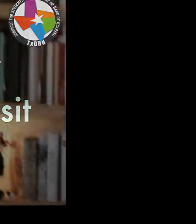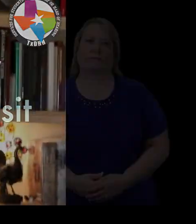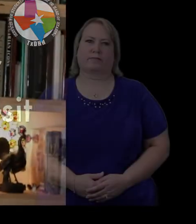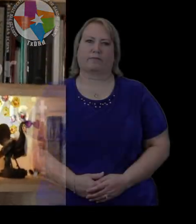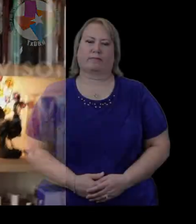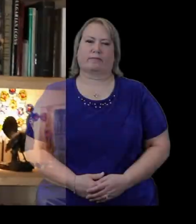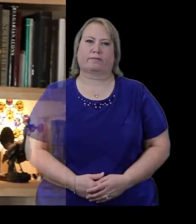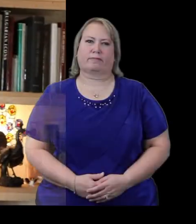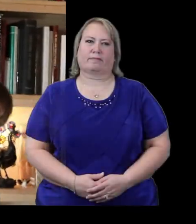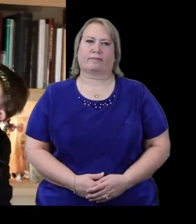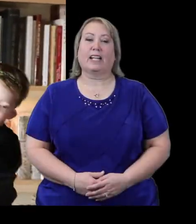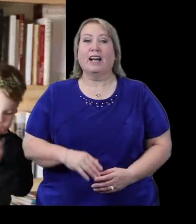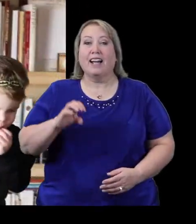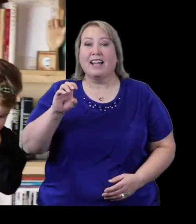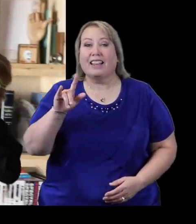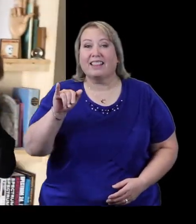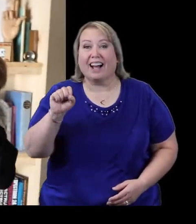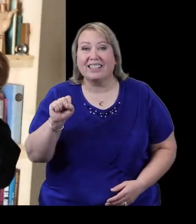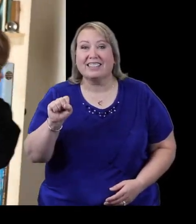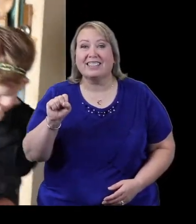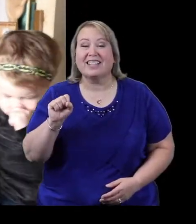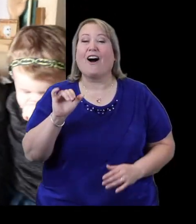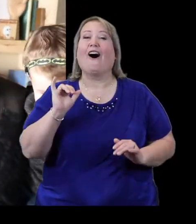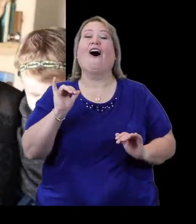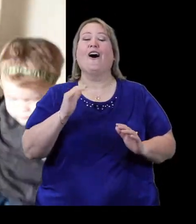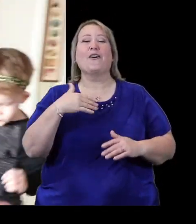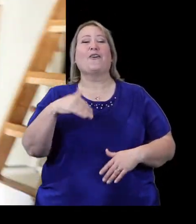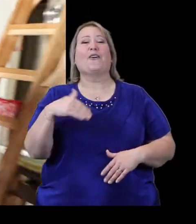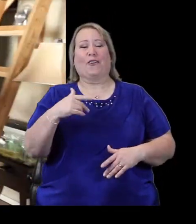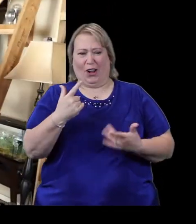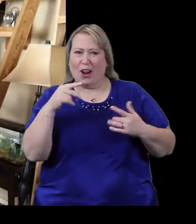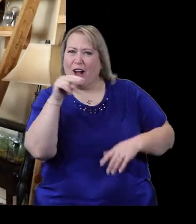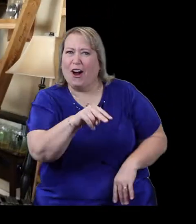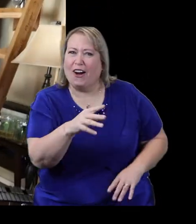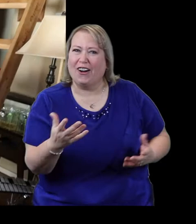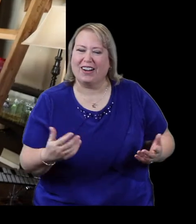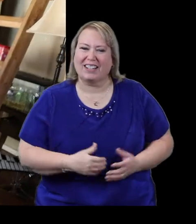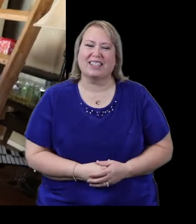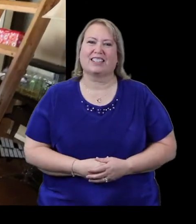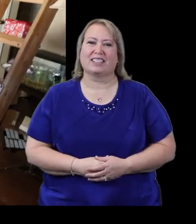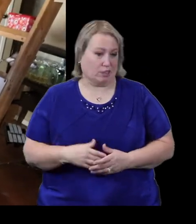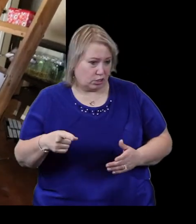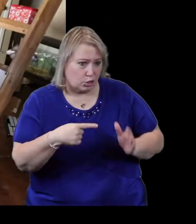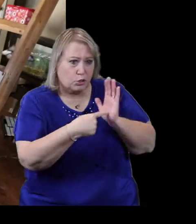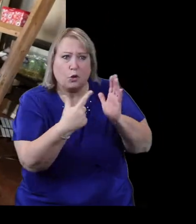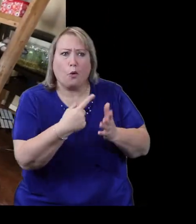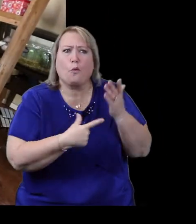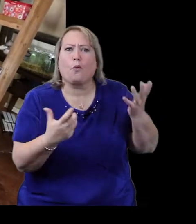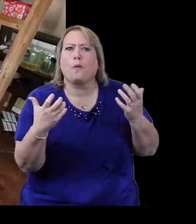Oh my goodness. Look. Show her what you want to play with. He's been dying to open that.